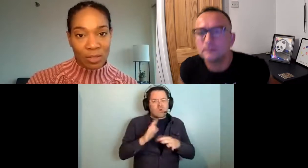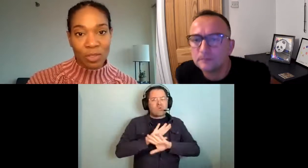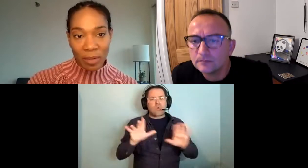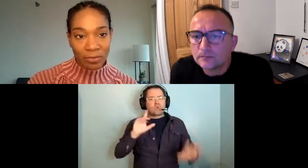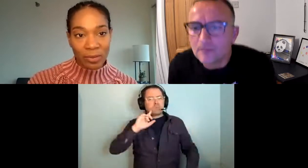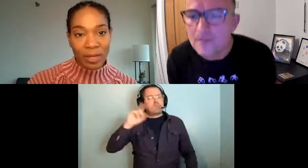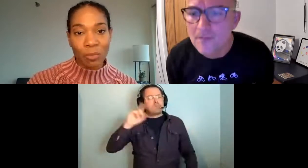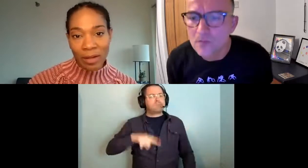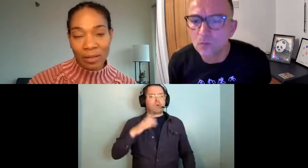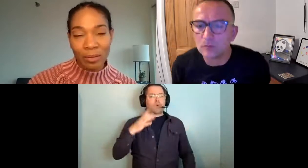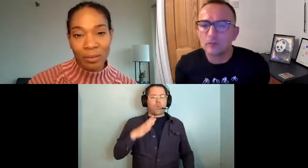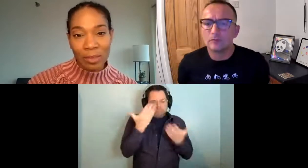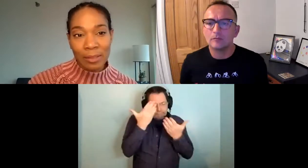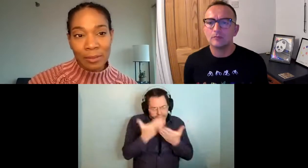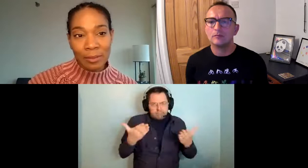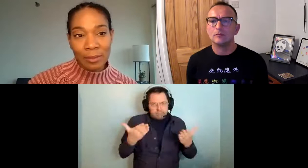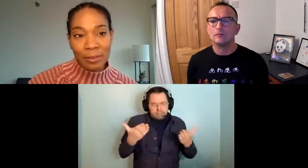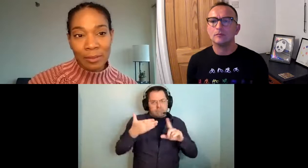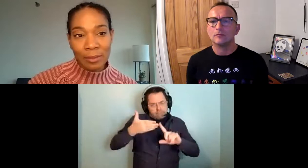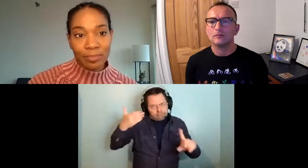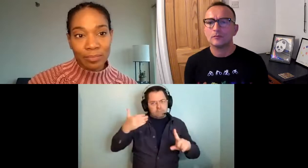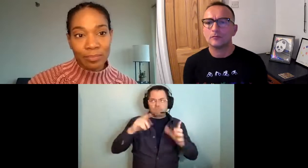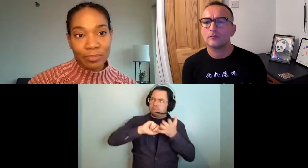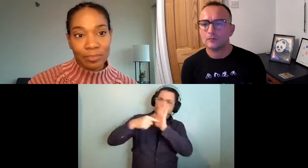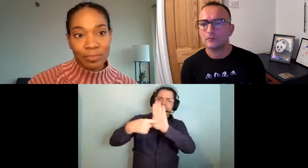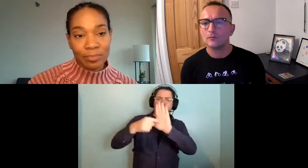too how I can assist as the Queen's English, as having